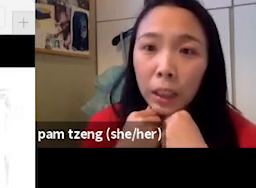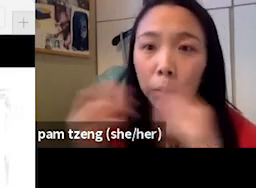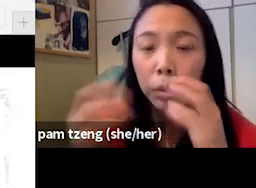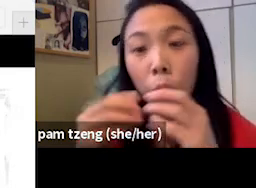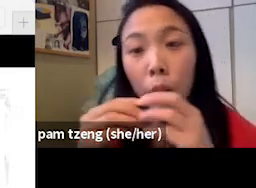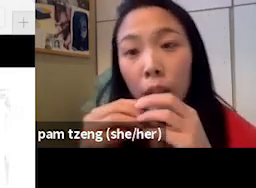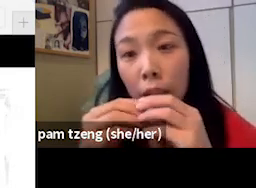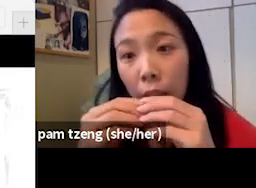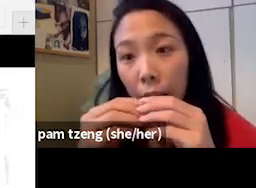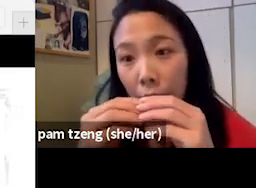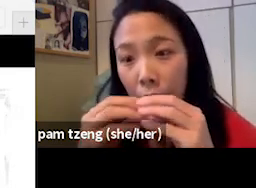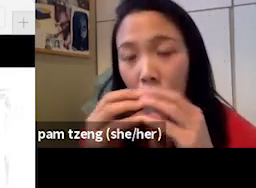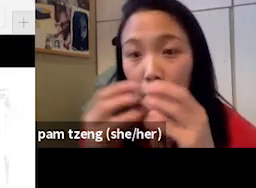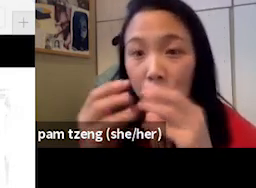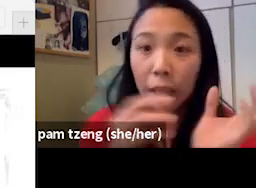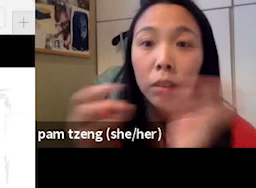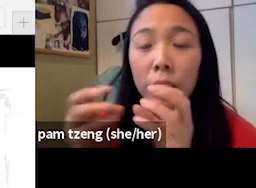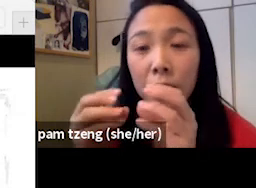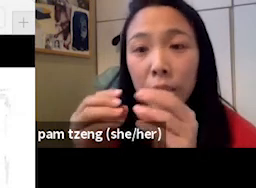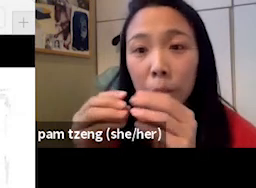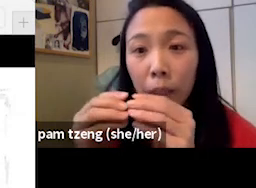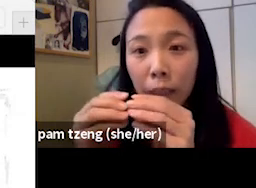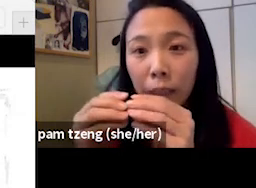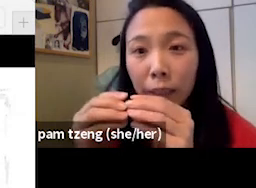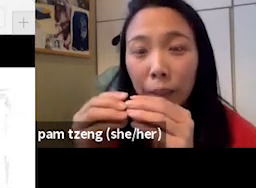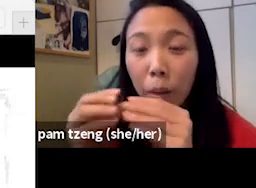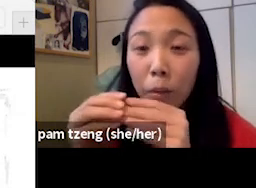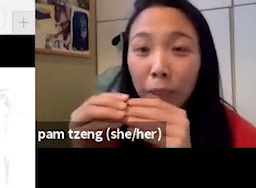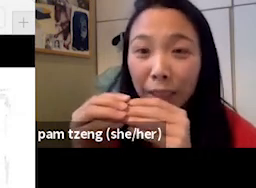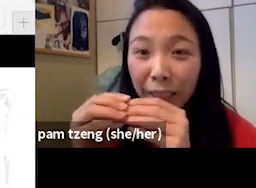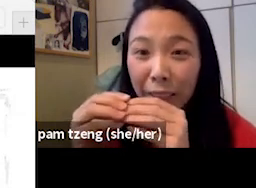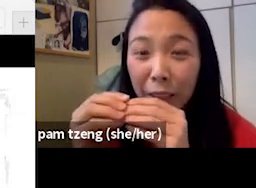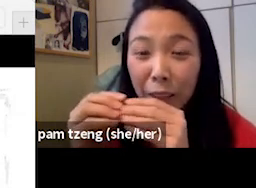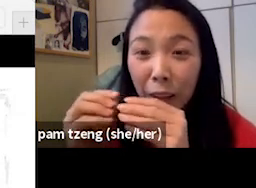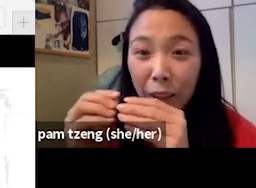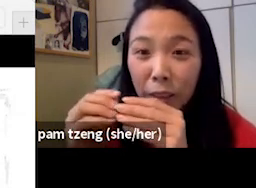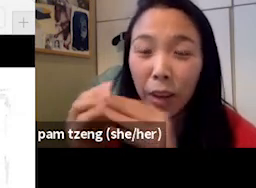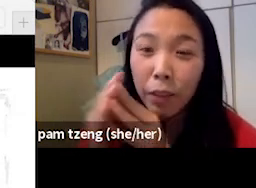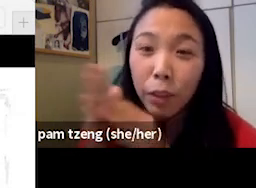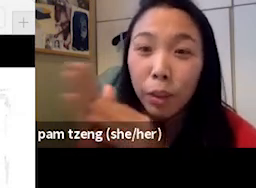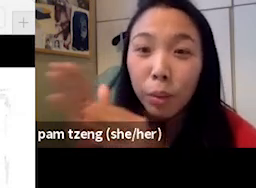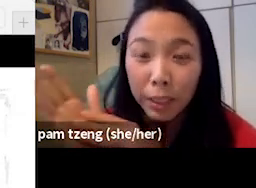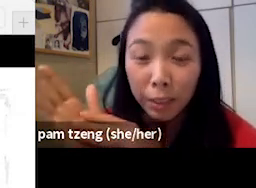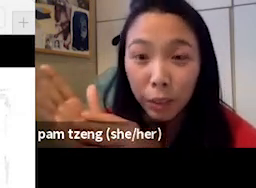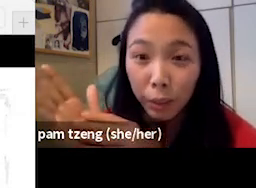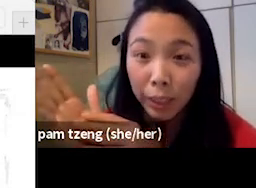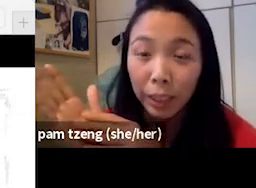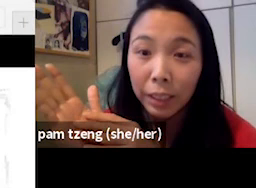move forward and not only take those lessons but hopefully like derive new ways of doing things.